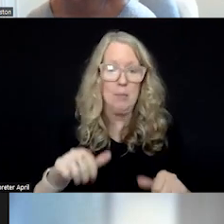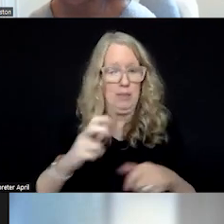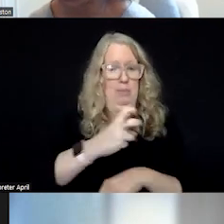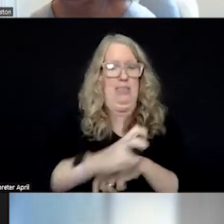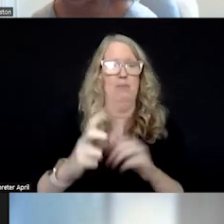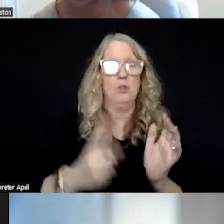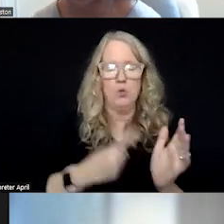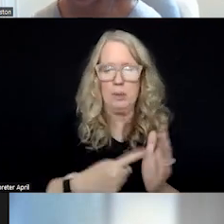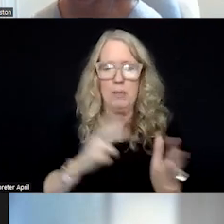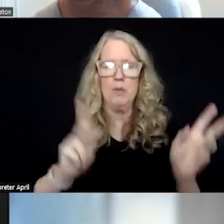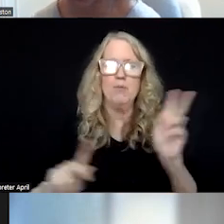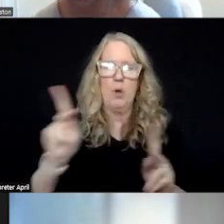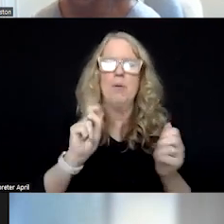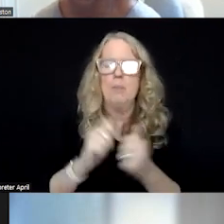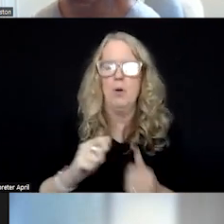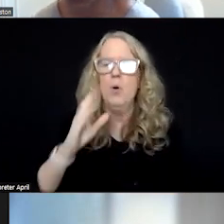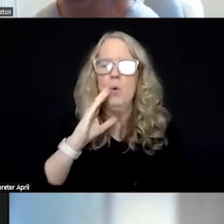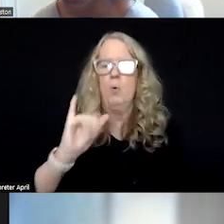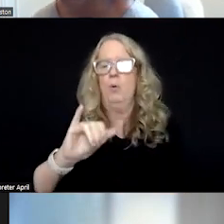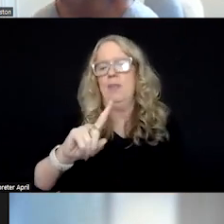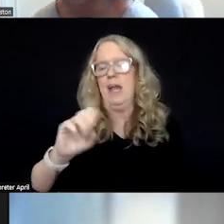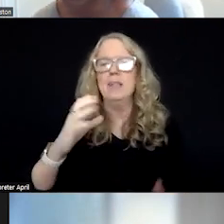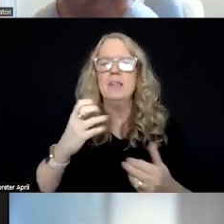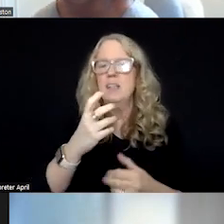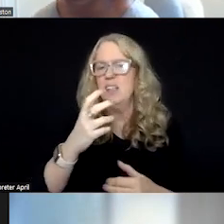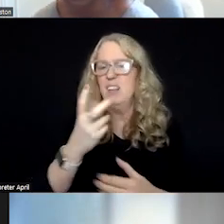FOR FOLKS WITH AN IED OR WITH A CO-OCCURRING DISORDER. THAT IS